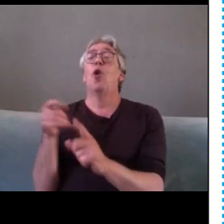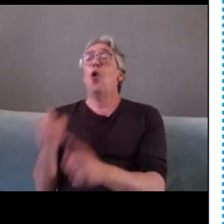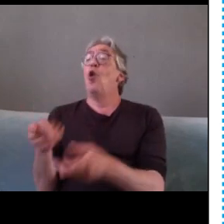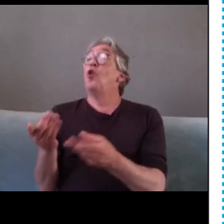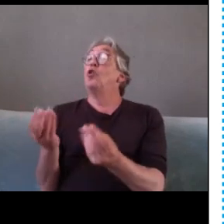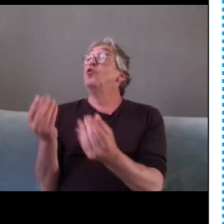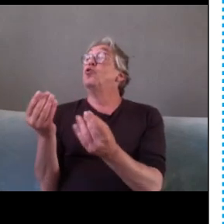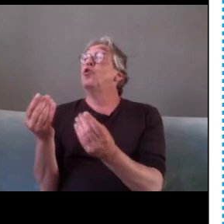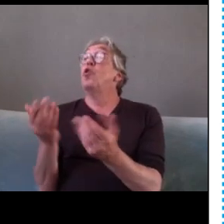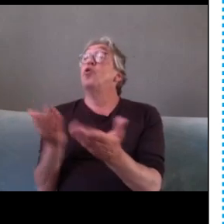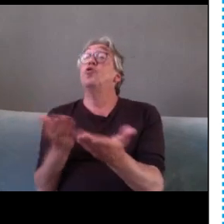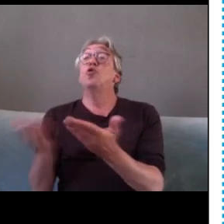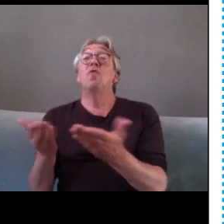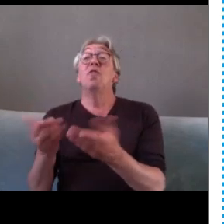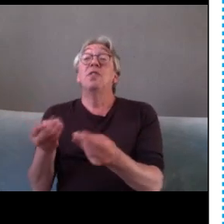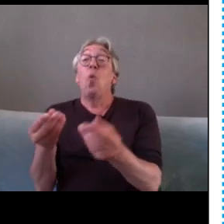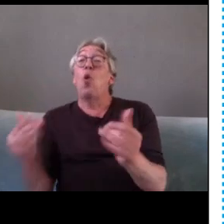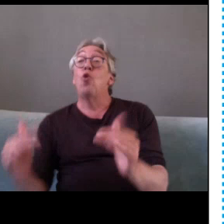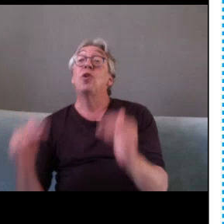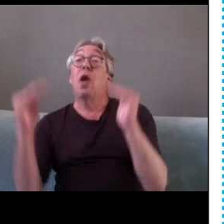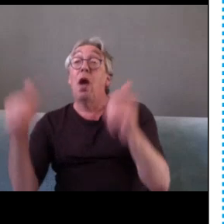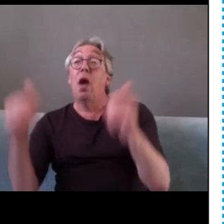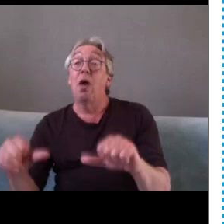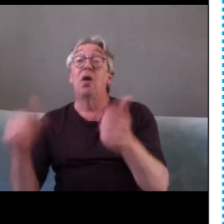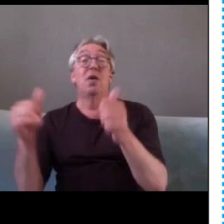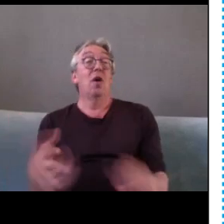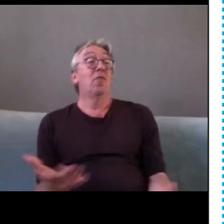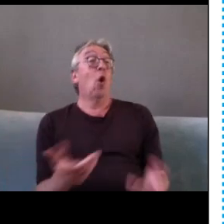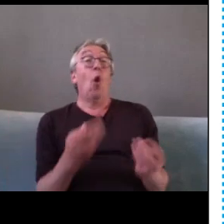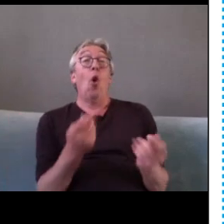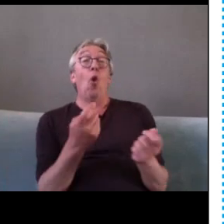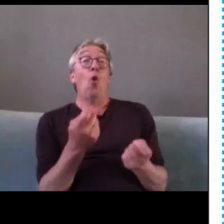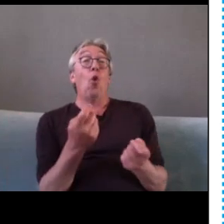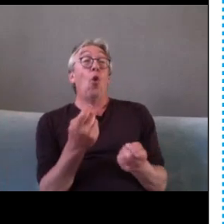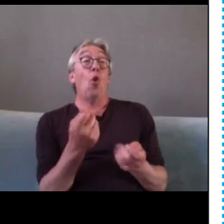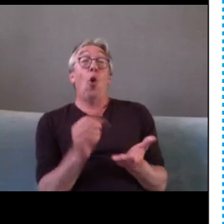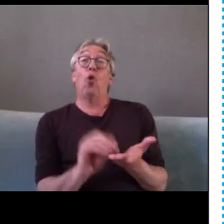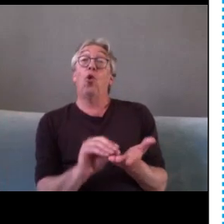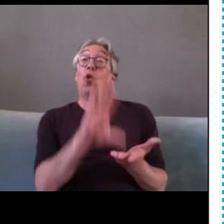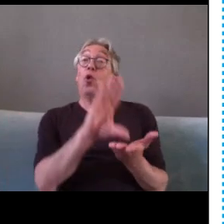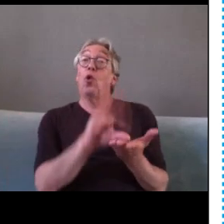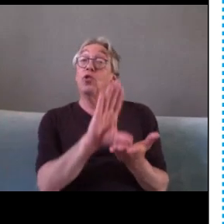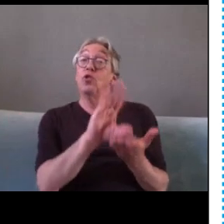or about any costs and restrictions of use of supplies terminal equipment.